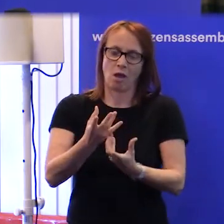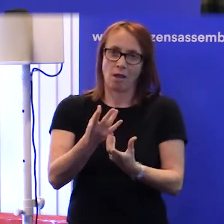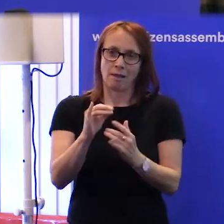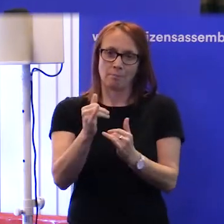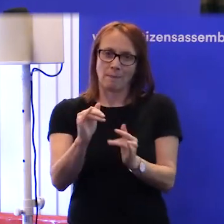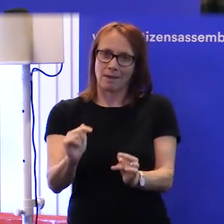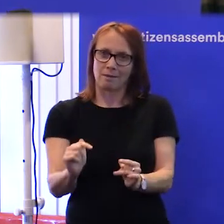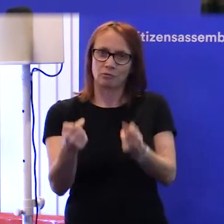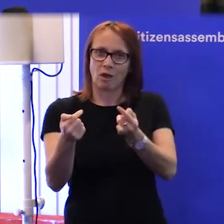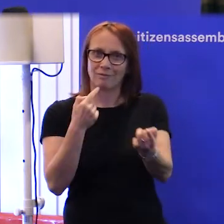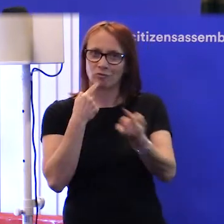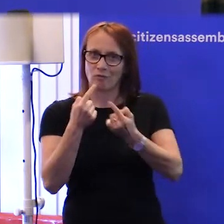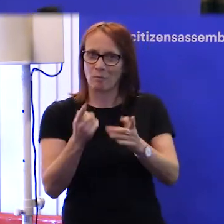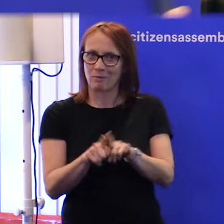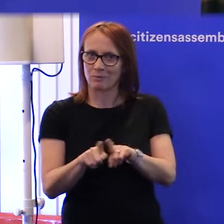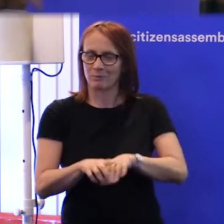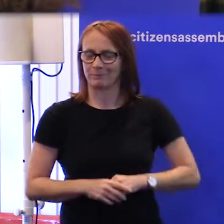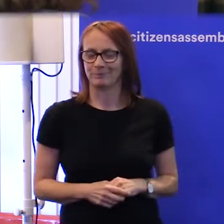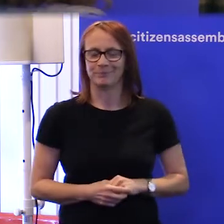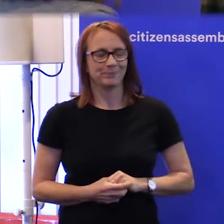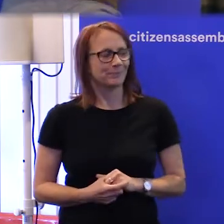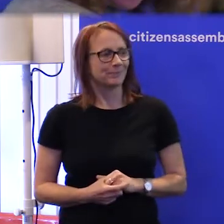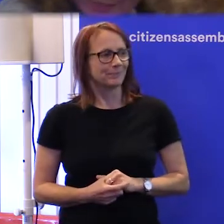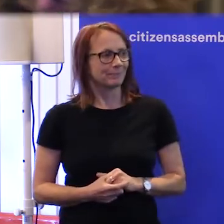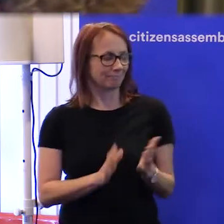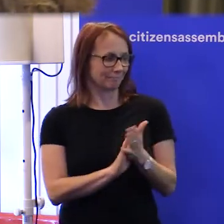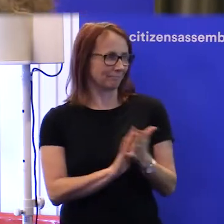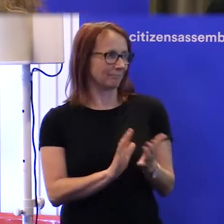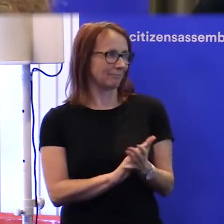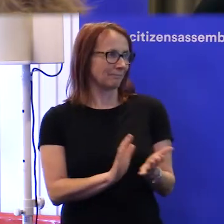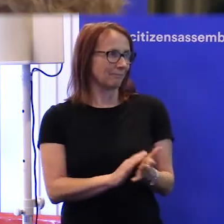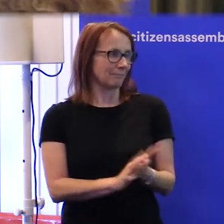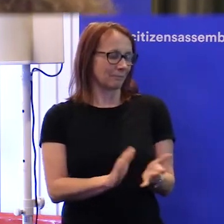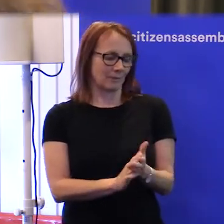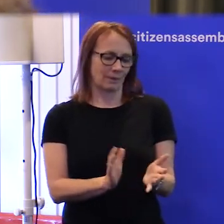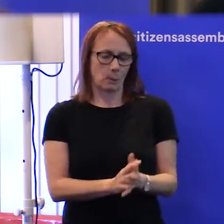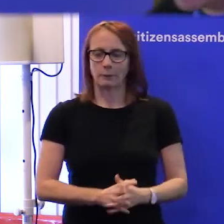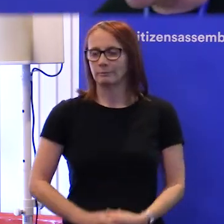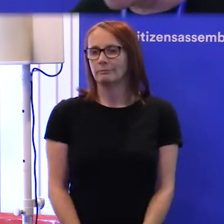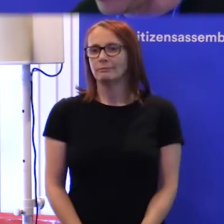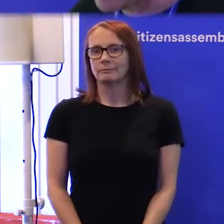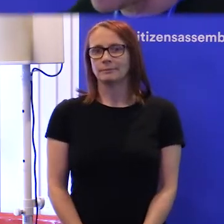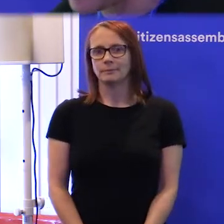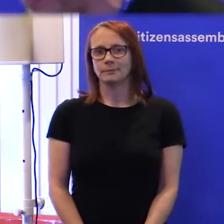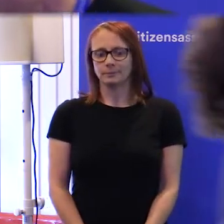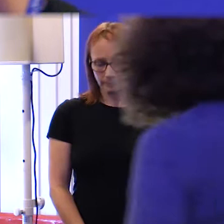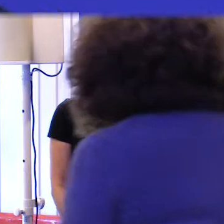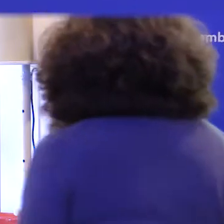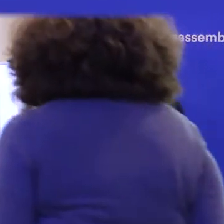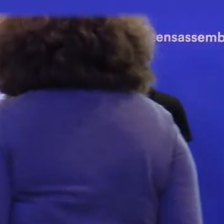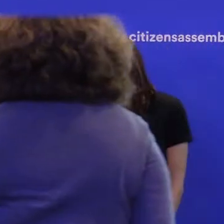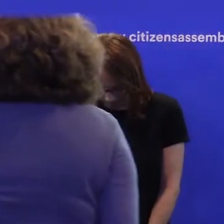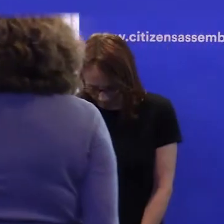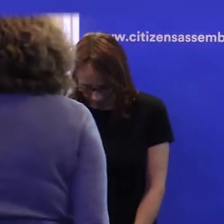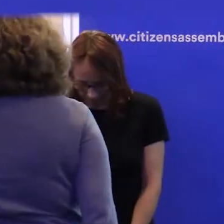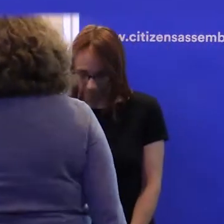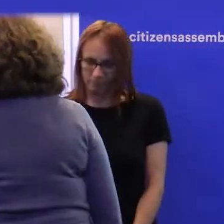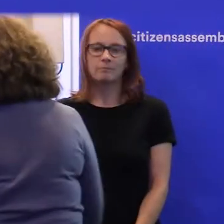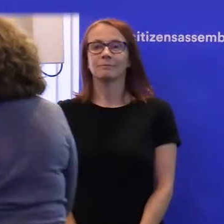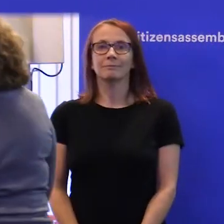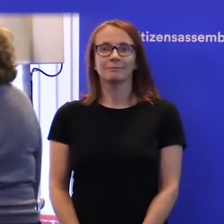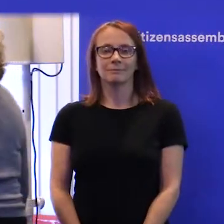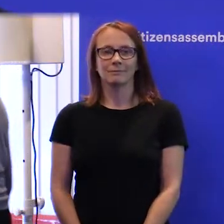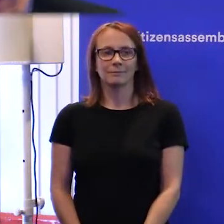through the talk thank you I'm glad that most of you